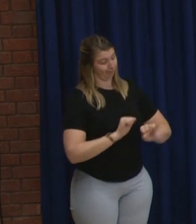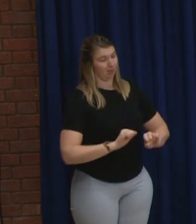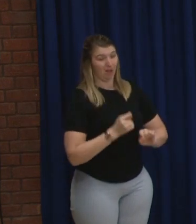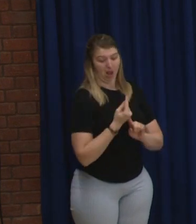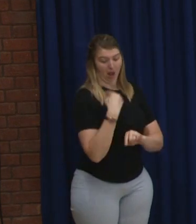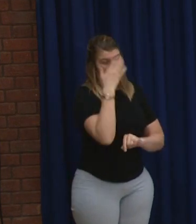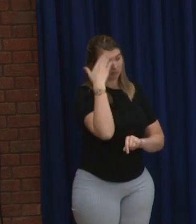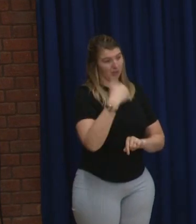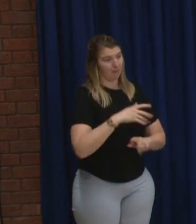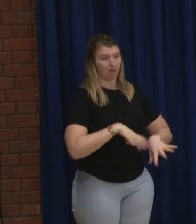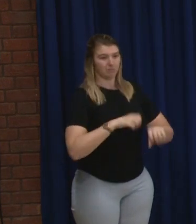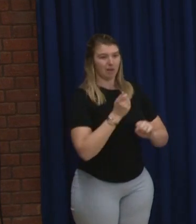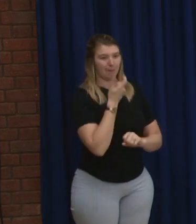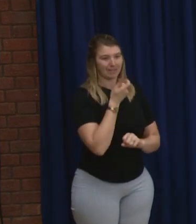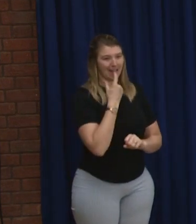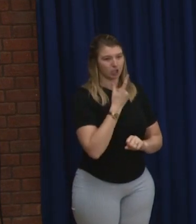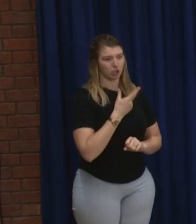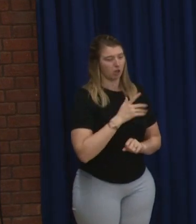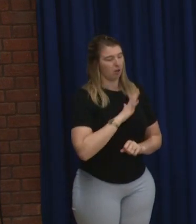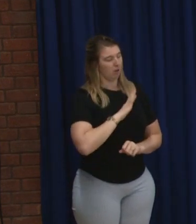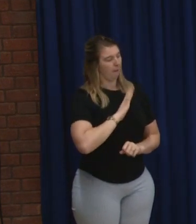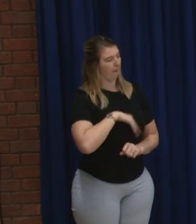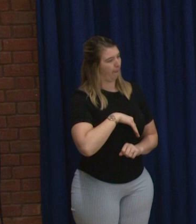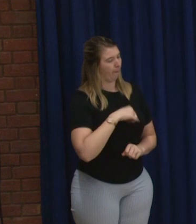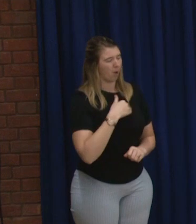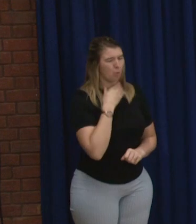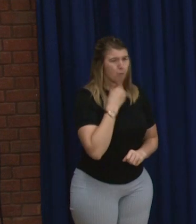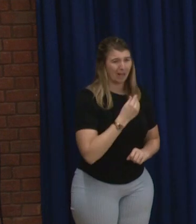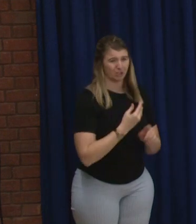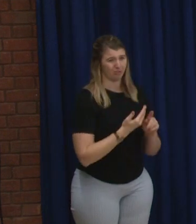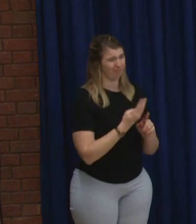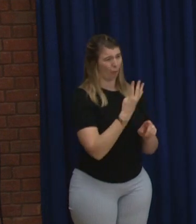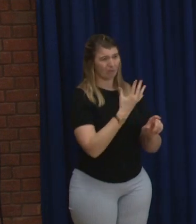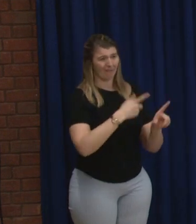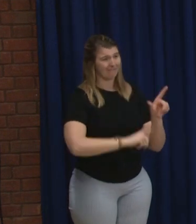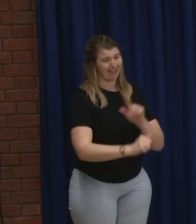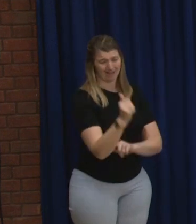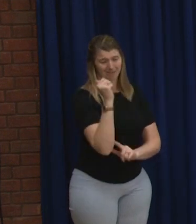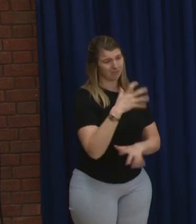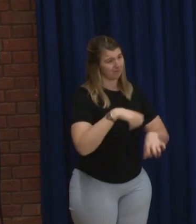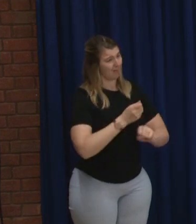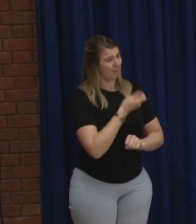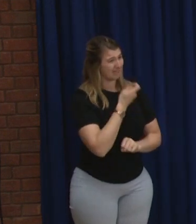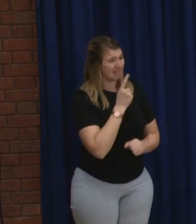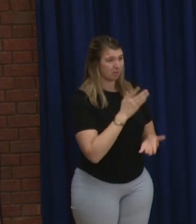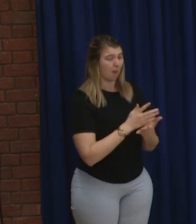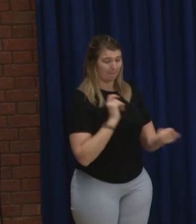done that 35 years ago, 45 years even. It's made a massive difference because ADHD has affected me,